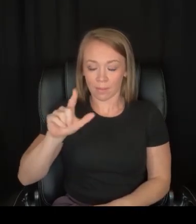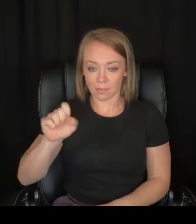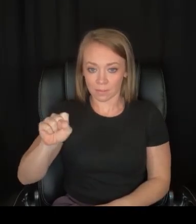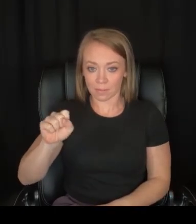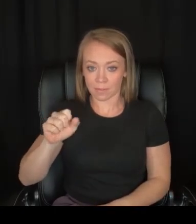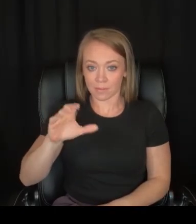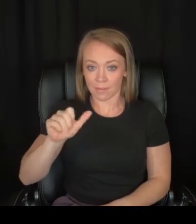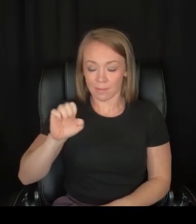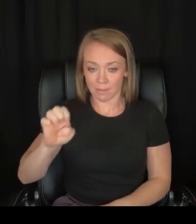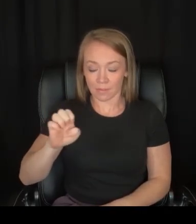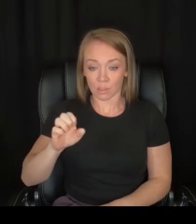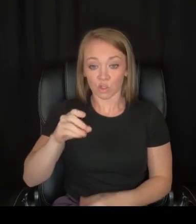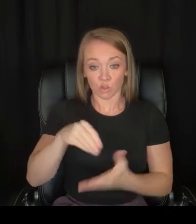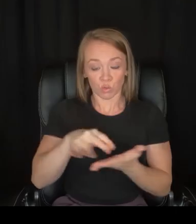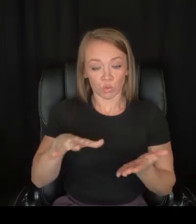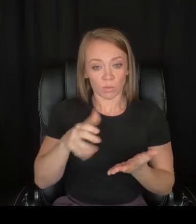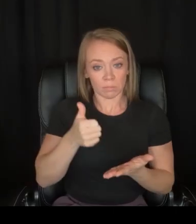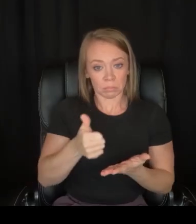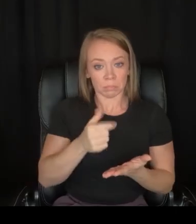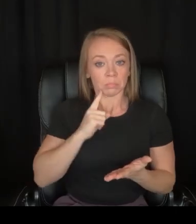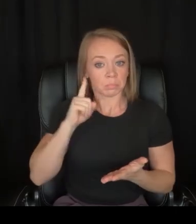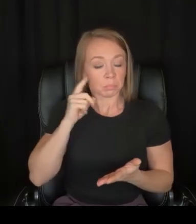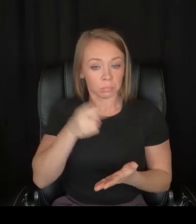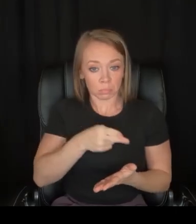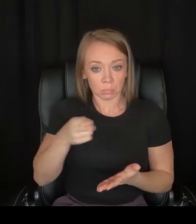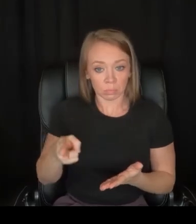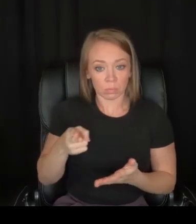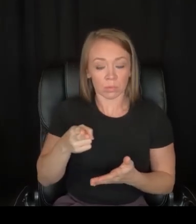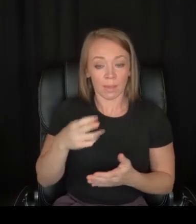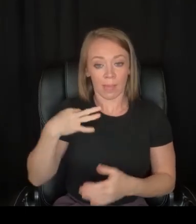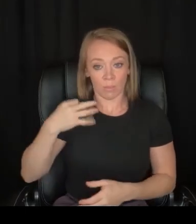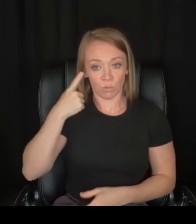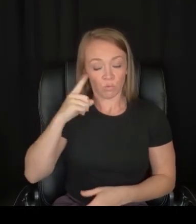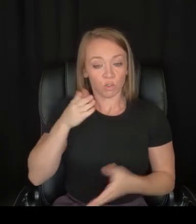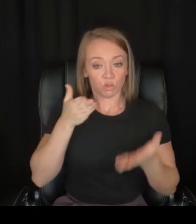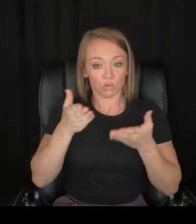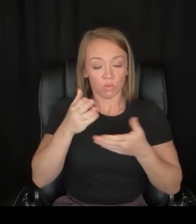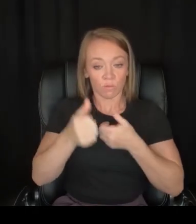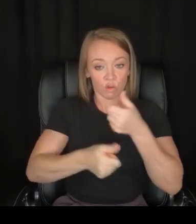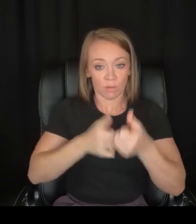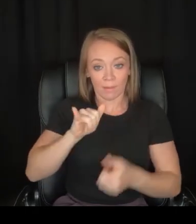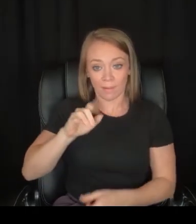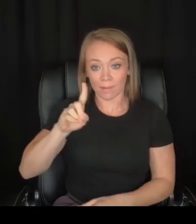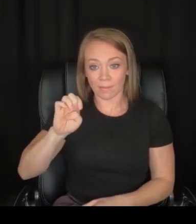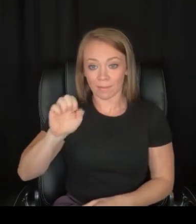eligible for services under IDEA was enrolled in a private school by her parents.